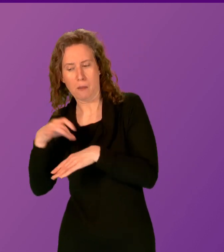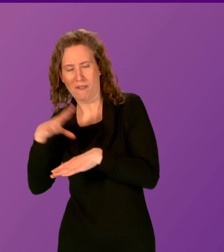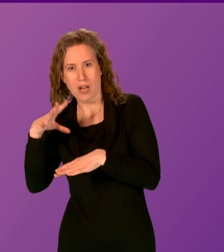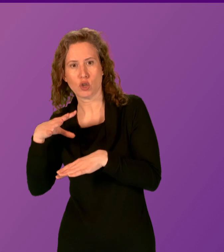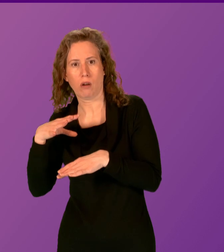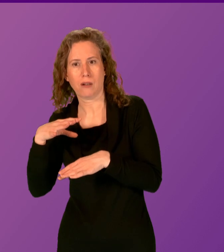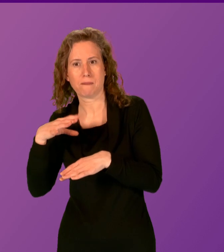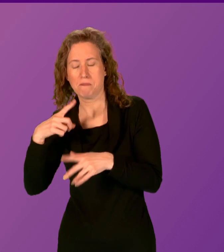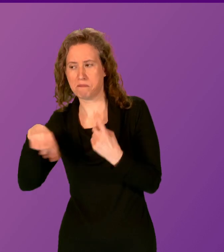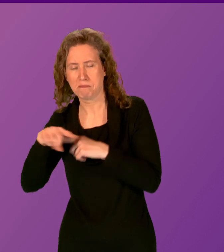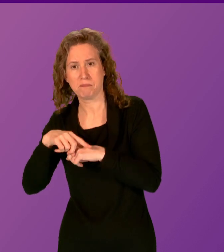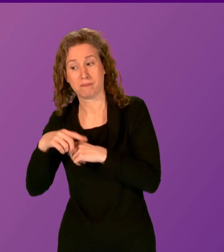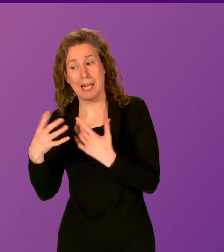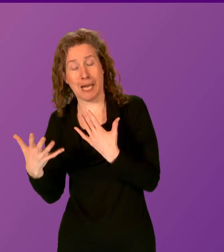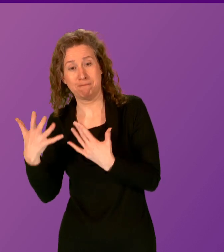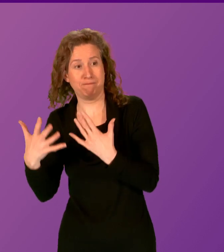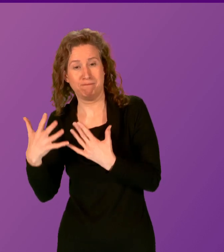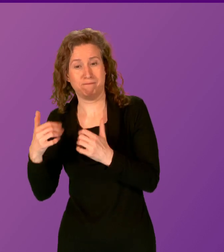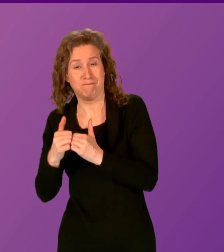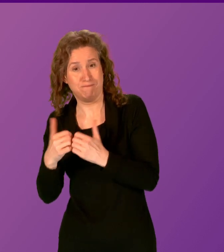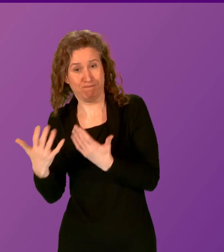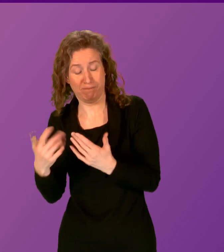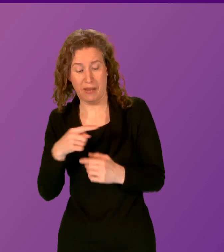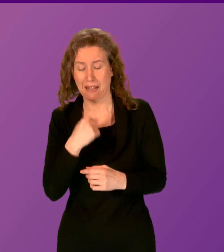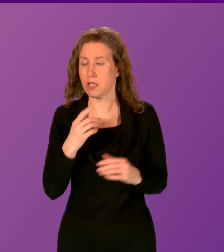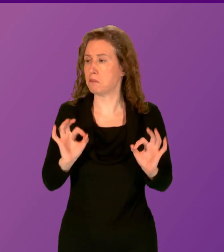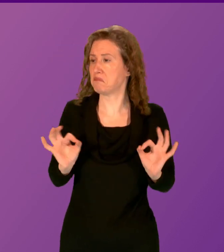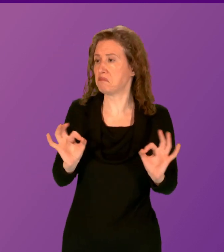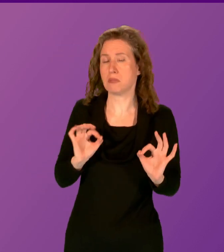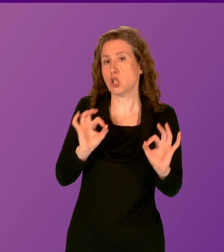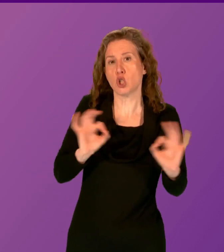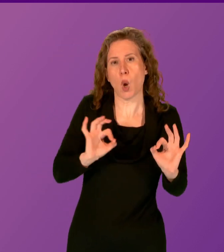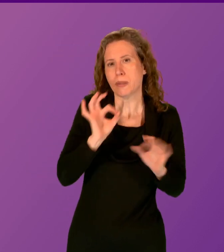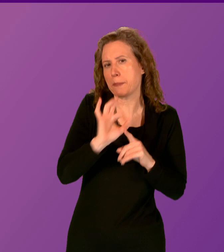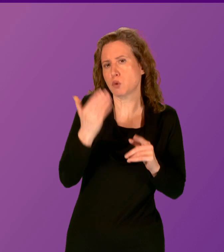However, Glasgow City Council has declared that no alternatives are available to Logan,